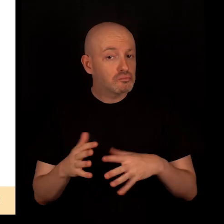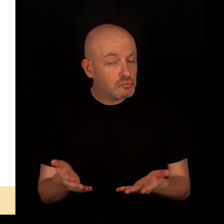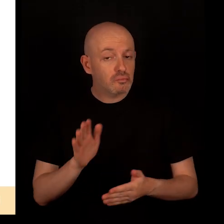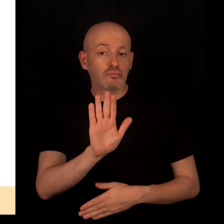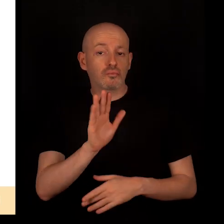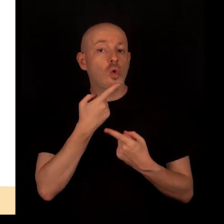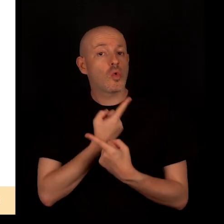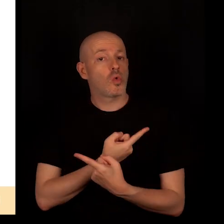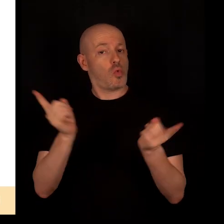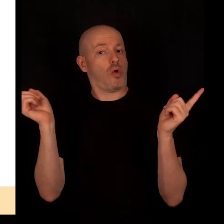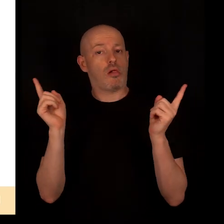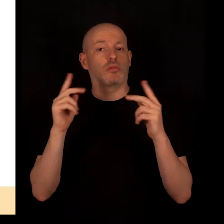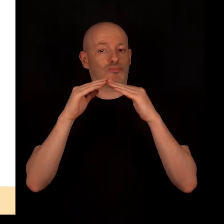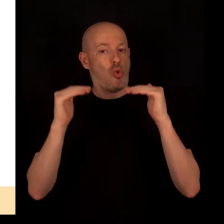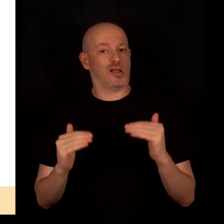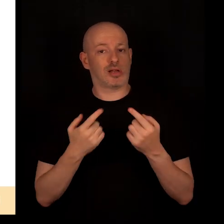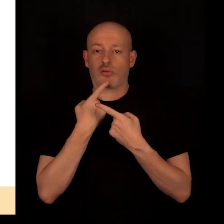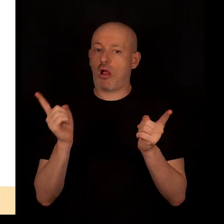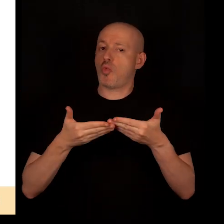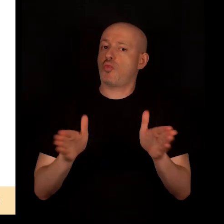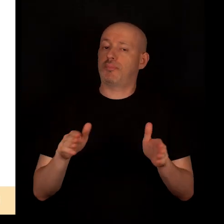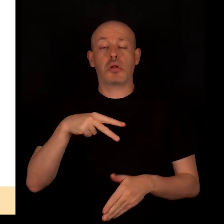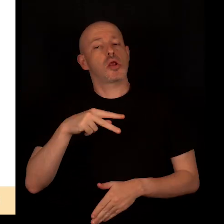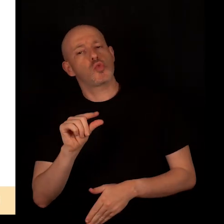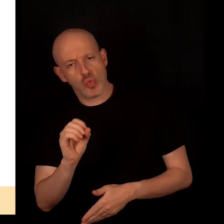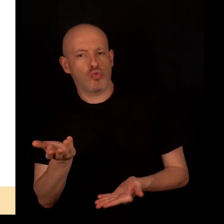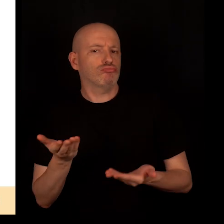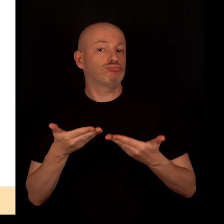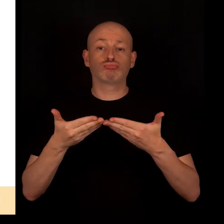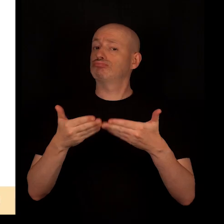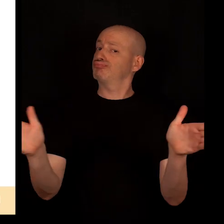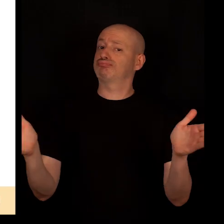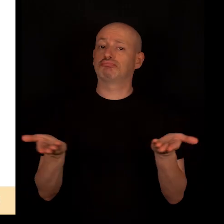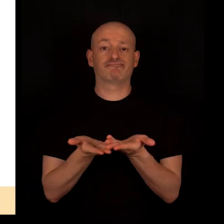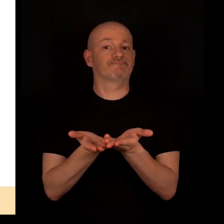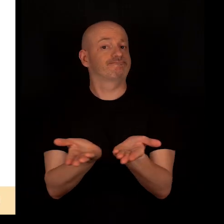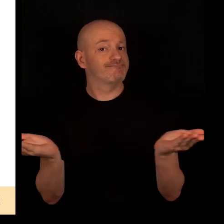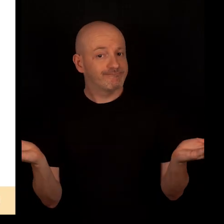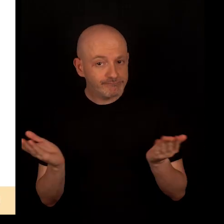an open call that your organisation, or NGO, opens.